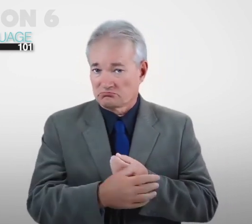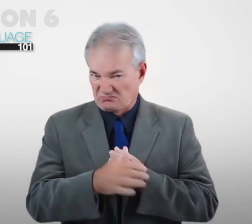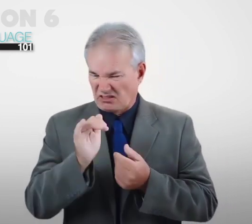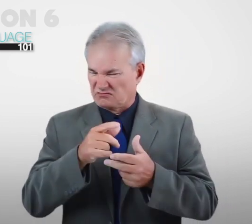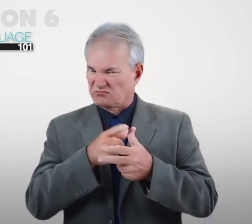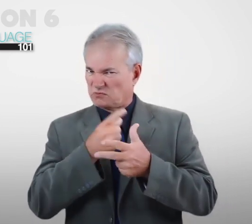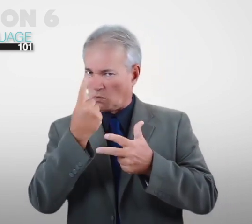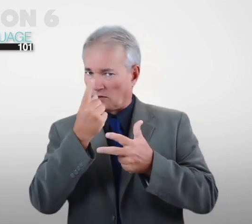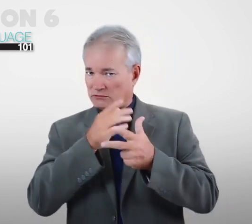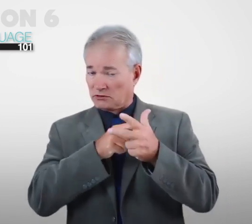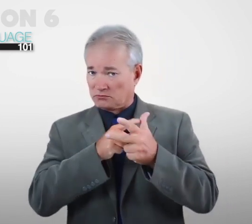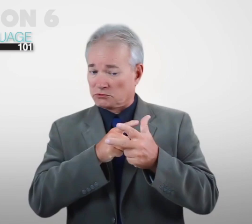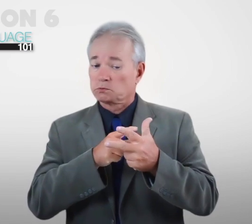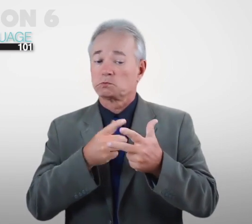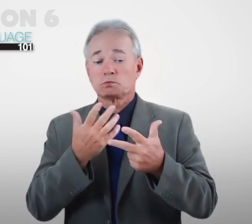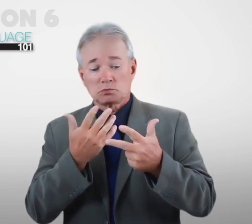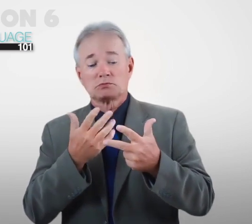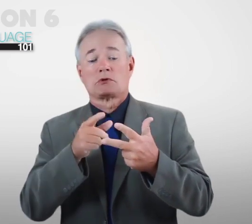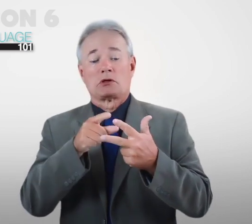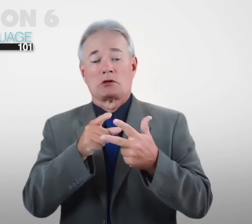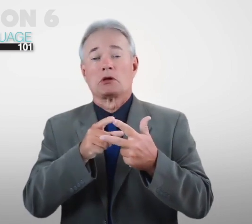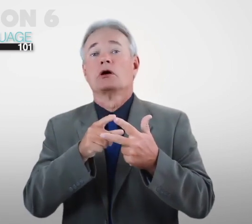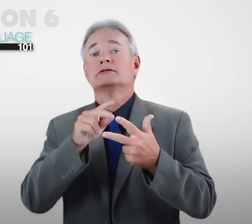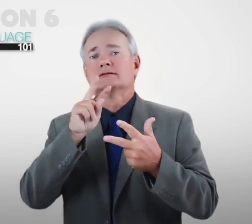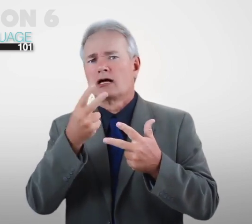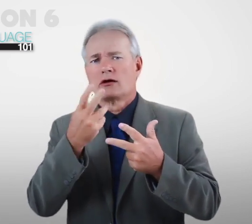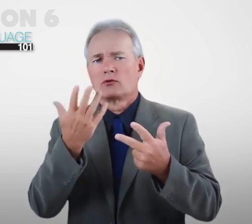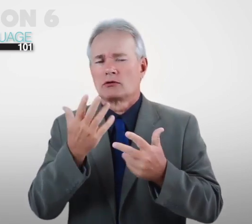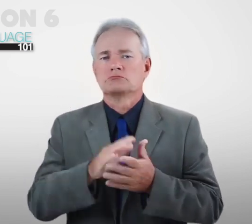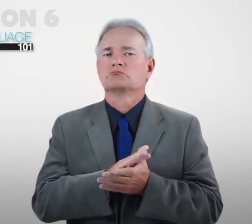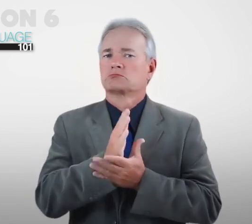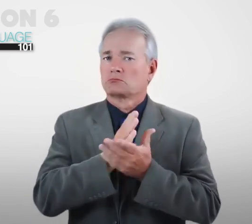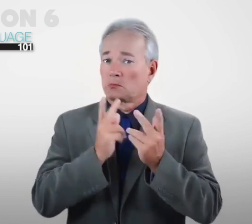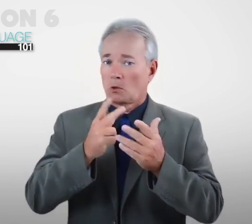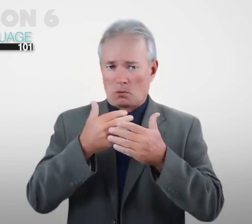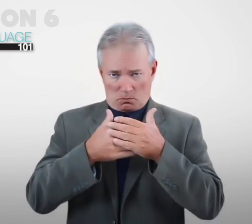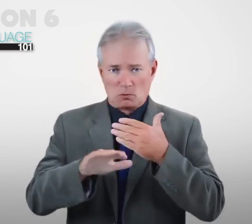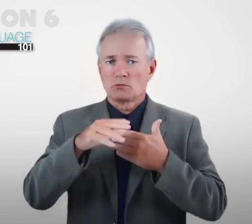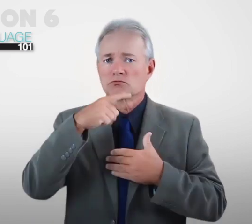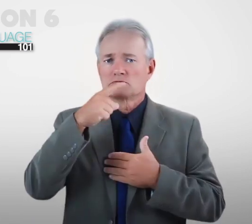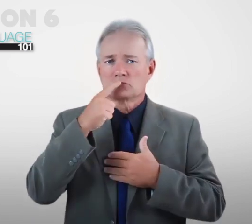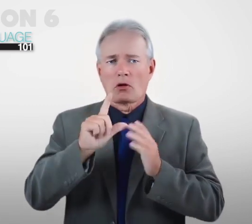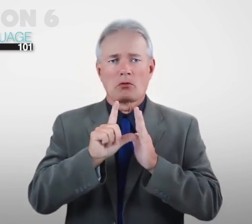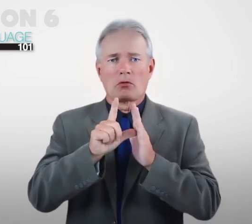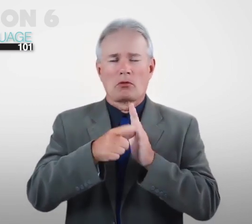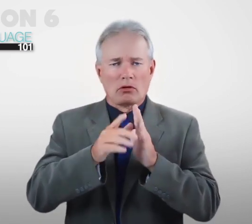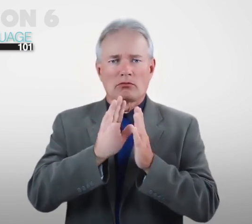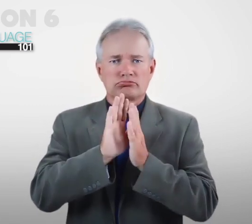and it will carry on that way. A second way, some people are born hearing